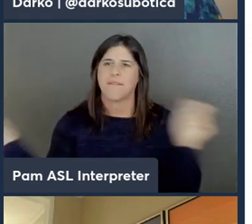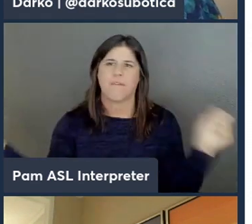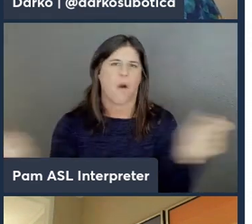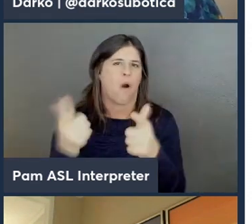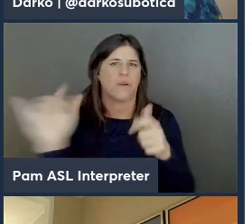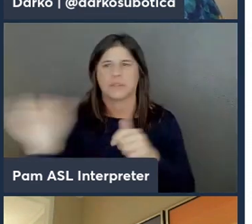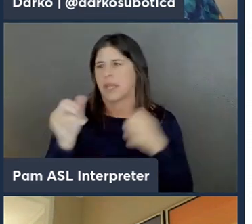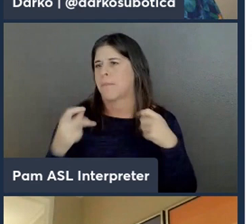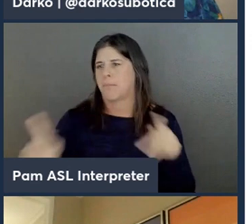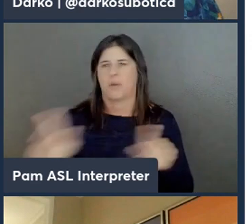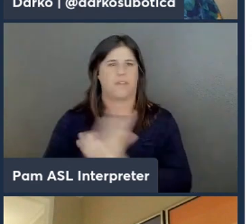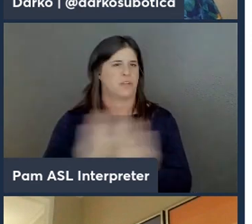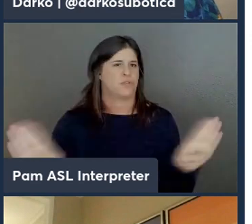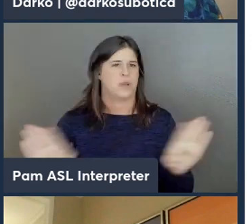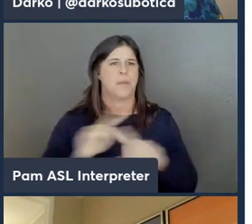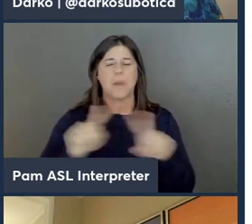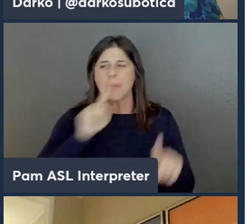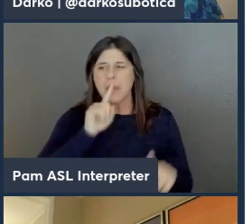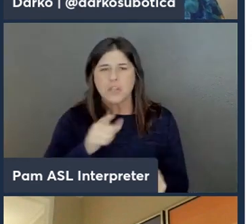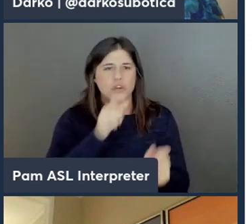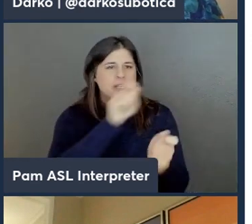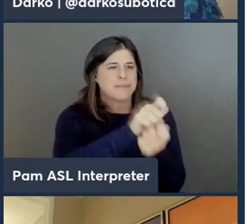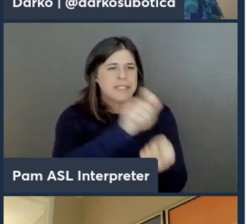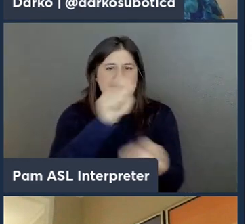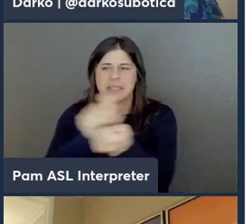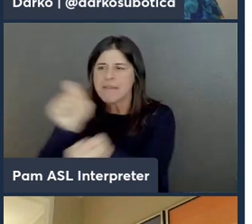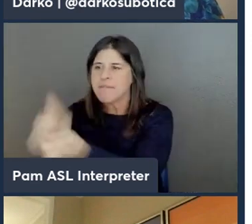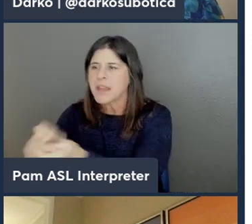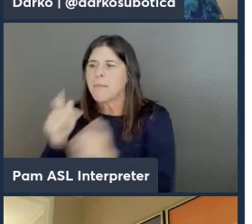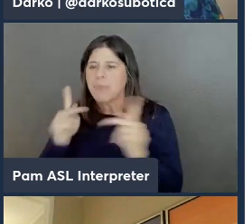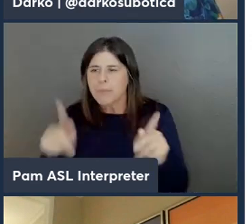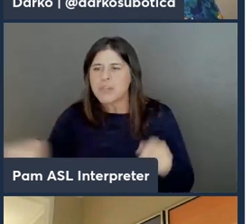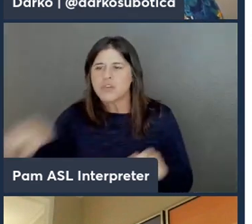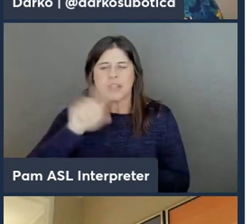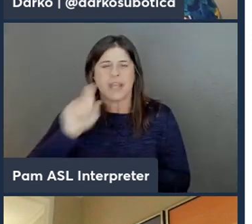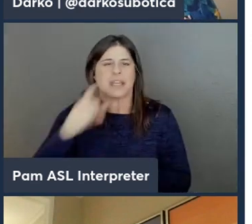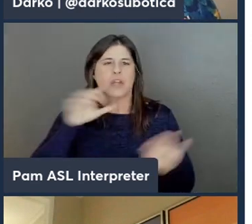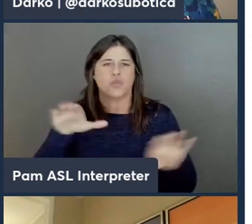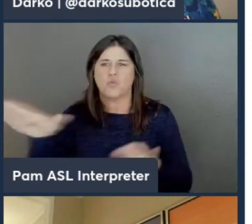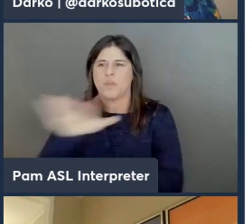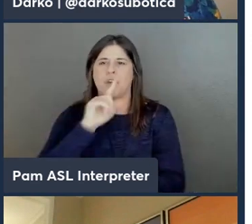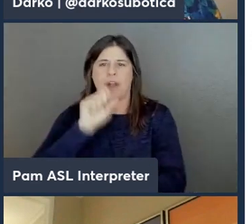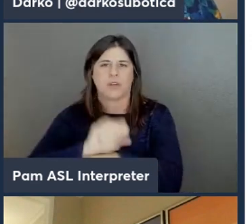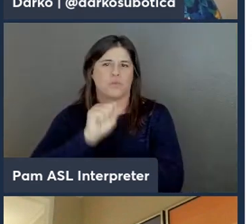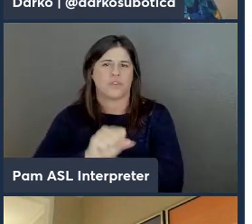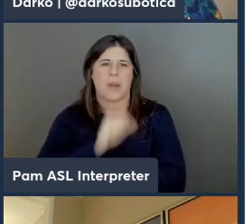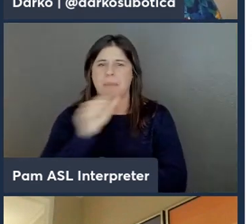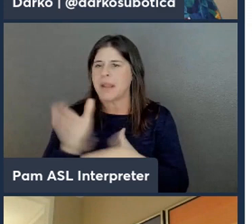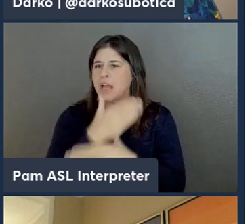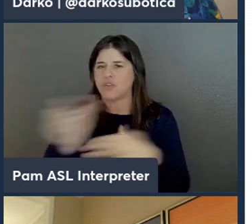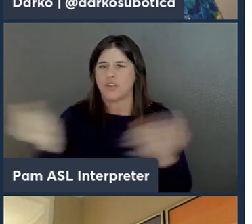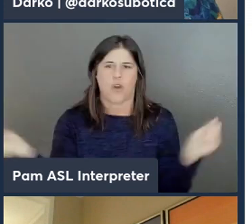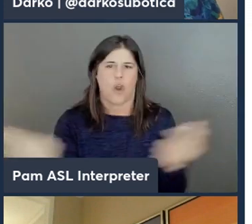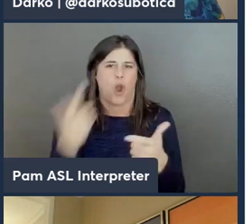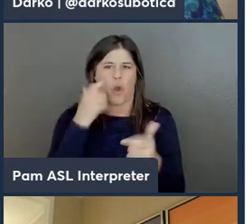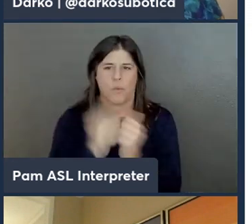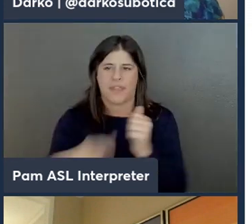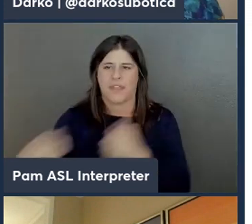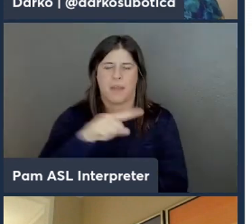but really make sure that everybody has the permissions, that they need to do their actual job, and not more. That's correct.